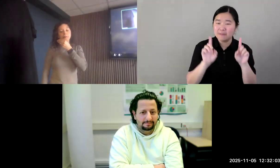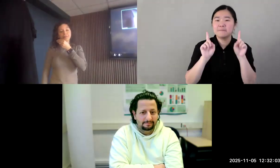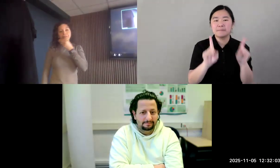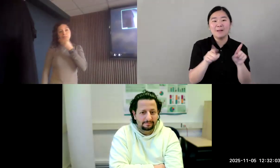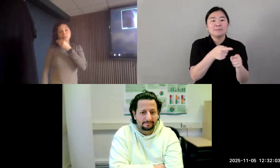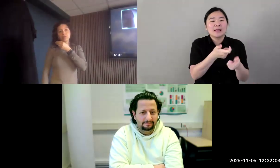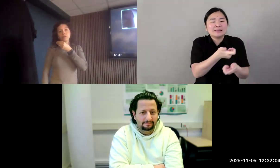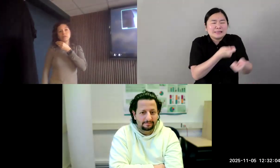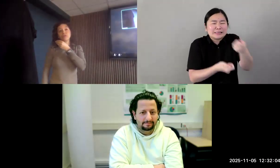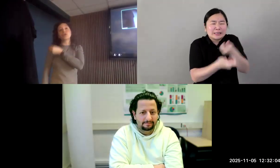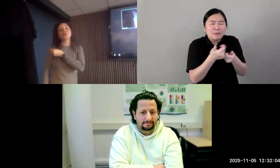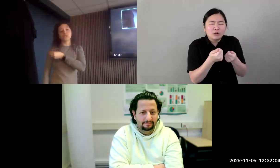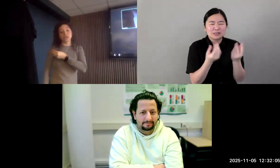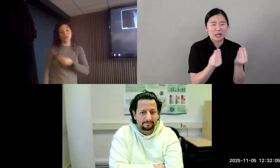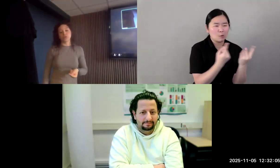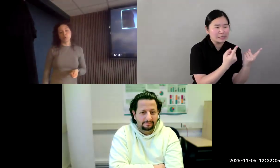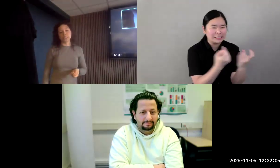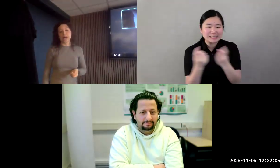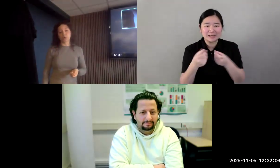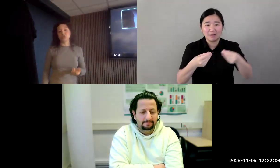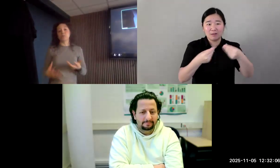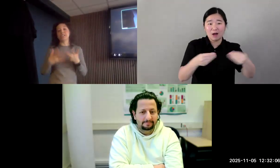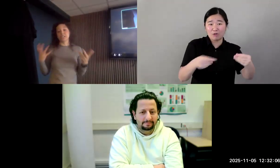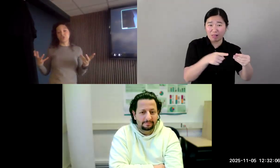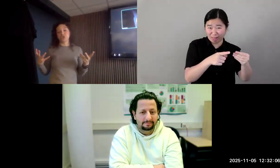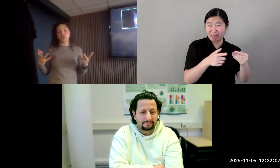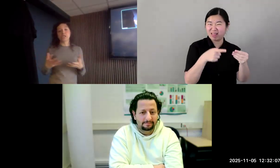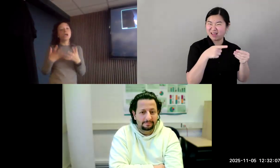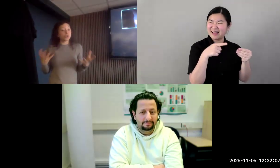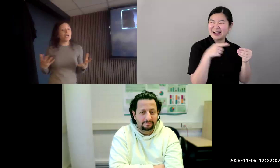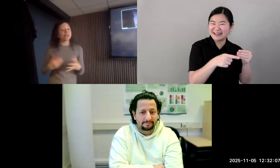the frequency of constructed action, which is basically gestures.